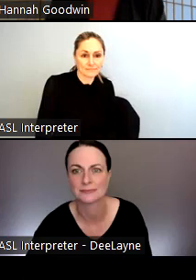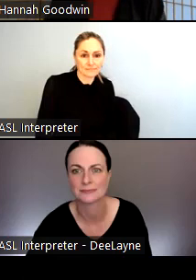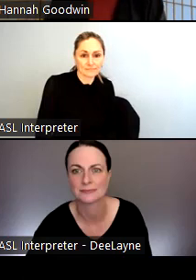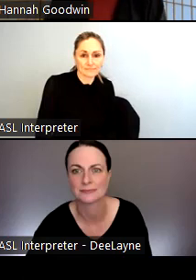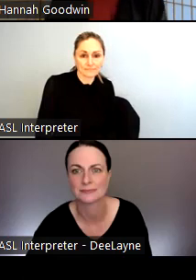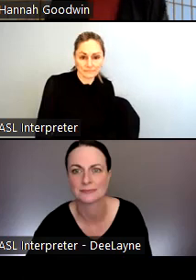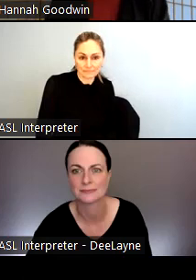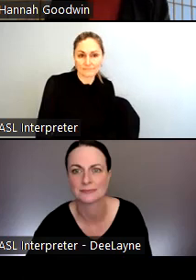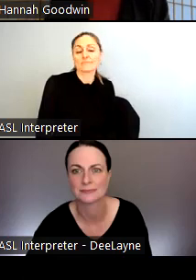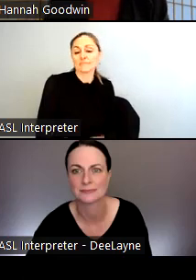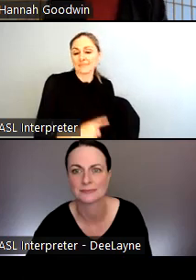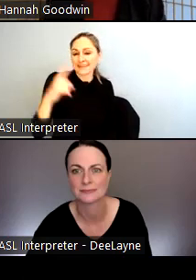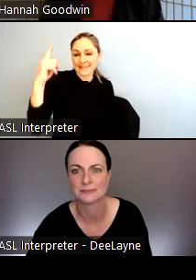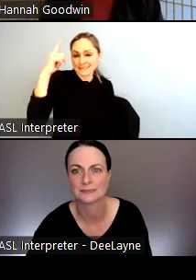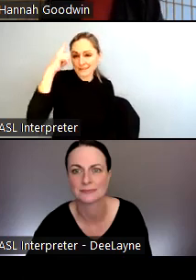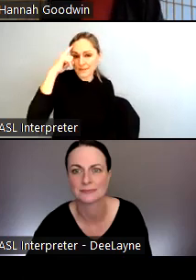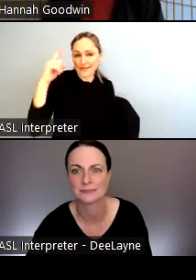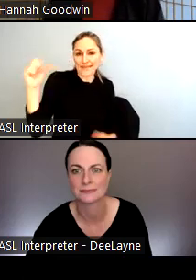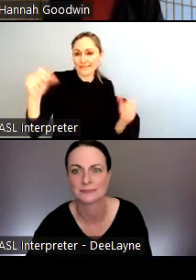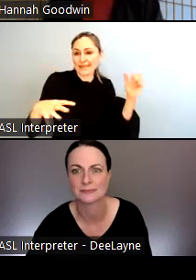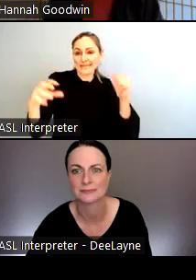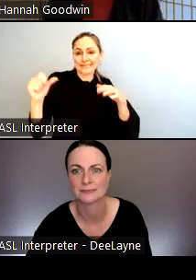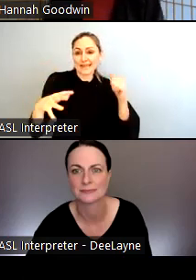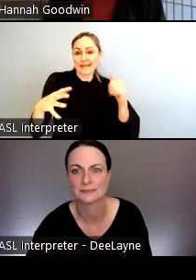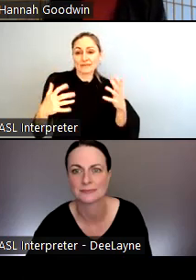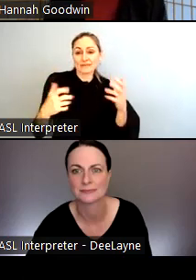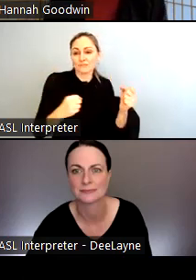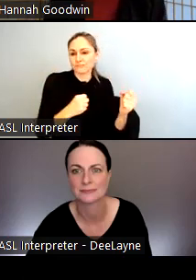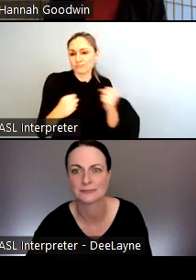So the think tanks, again, are highly interactive